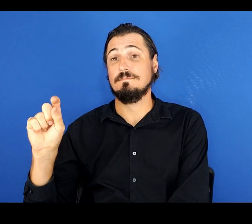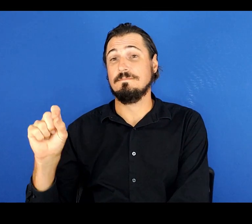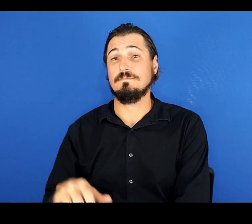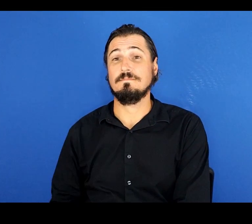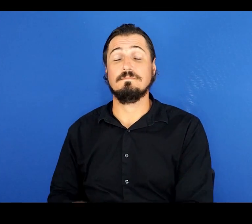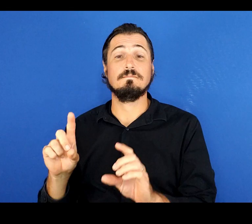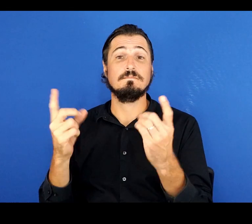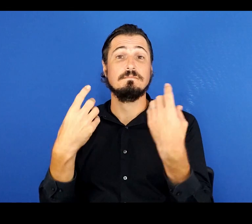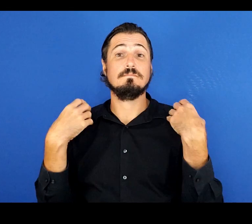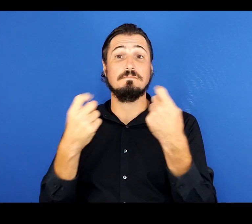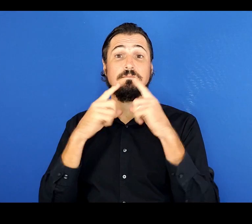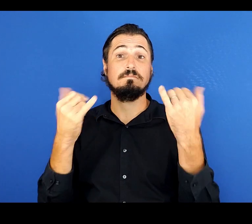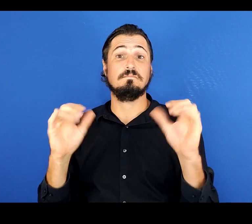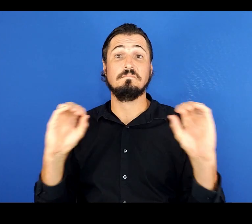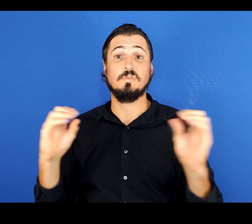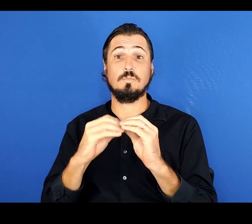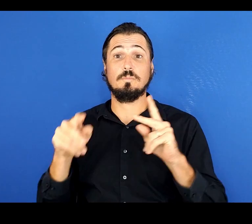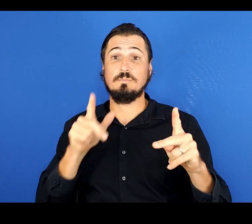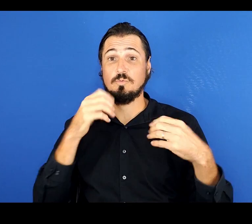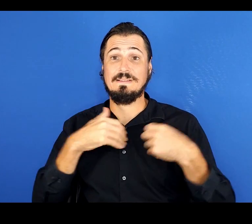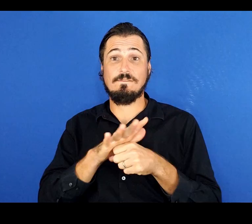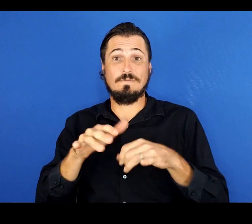The Department of Health is reporting no new cases today.